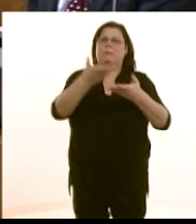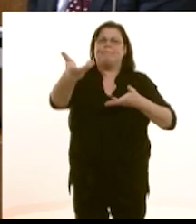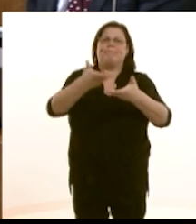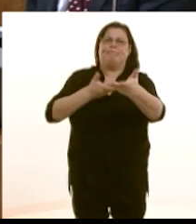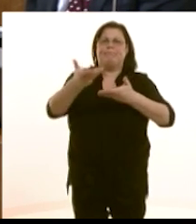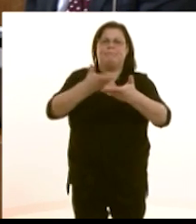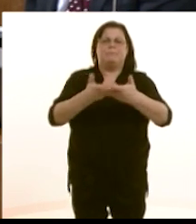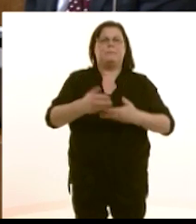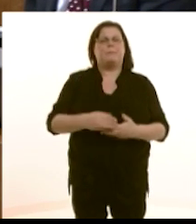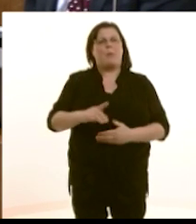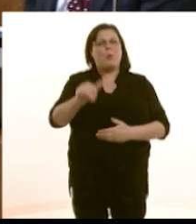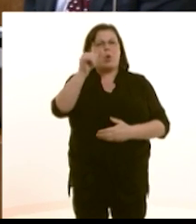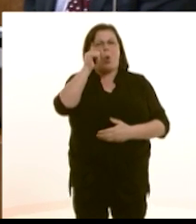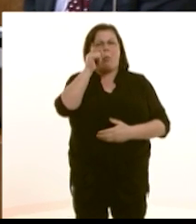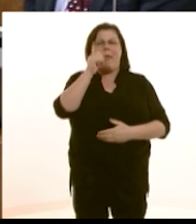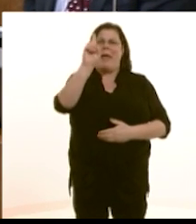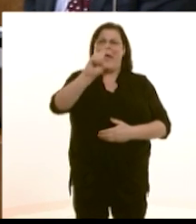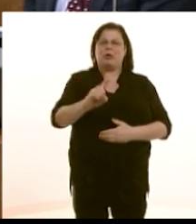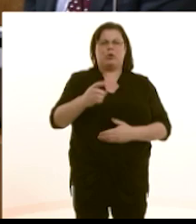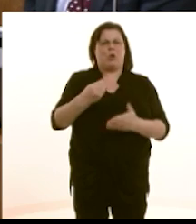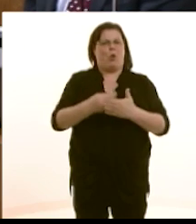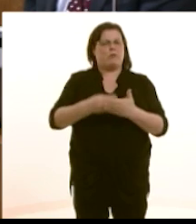issues with regard to high-energy costs, which the UK Government has recognised in the statement